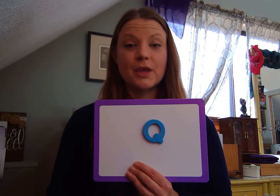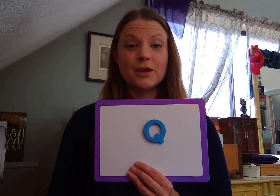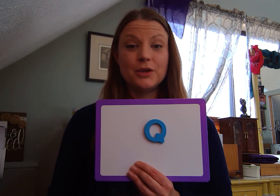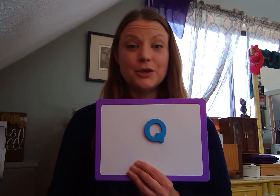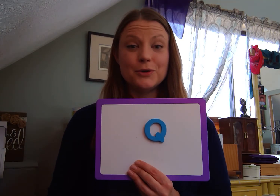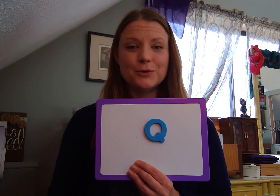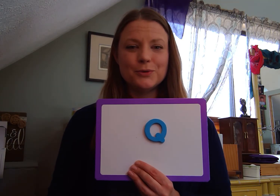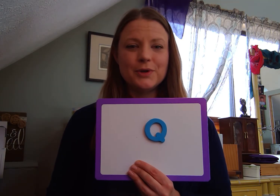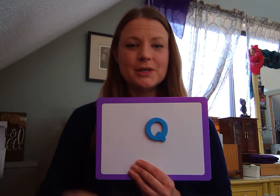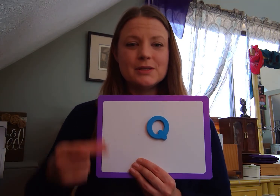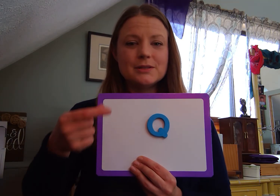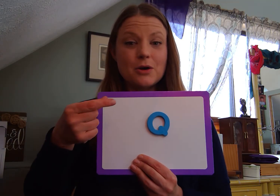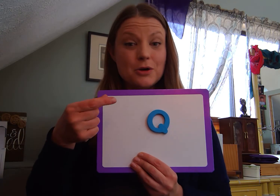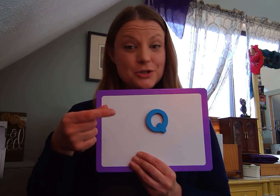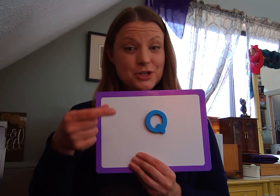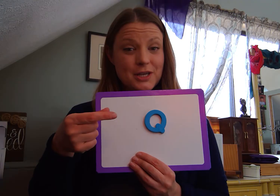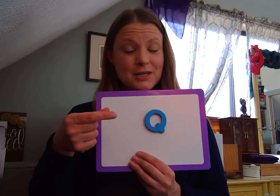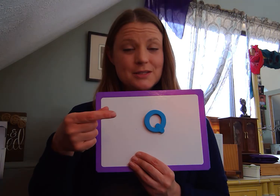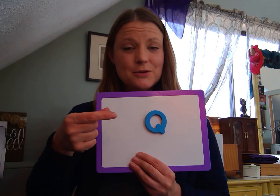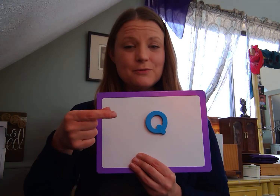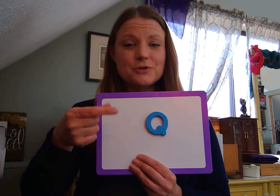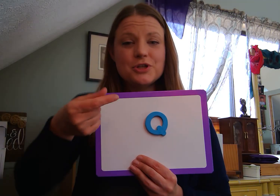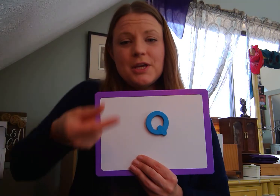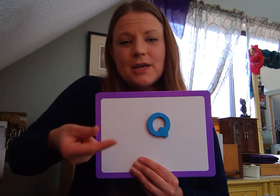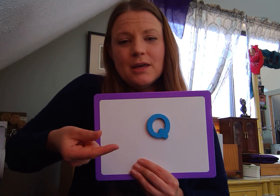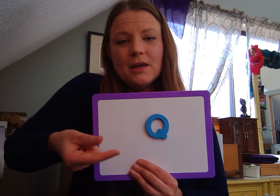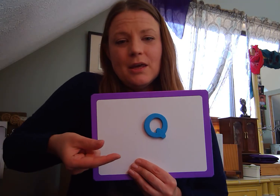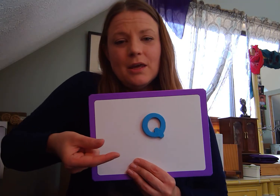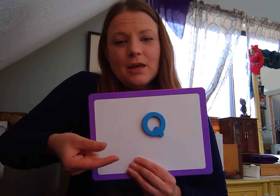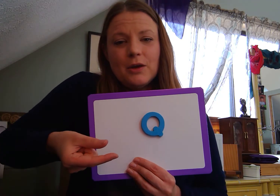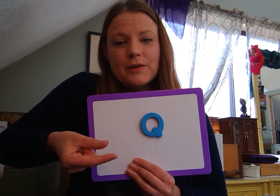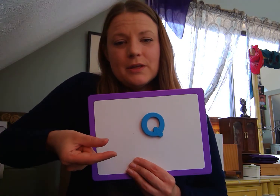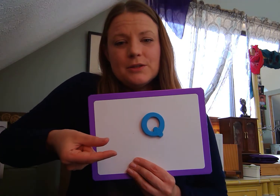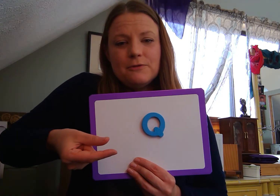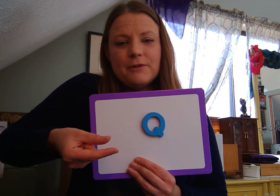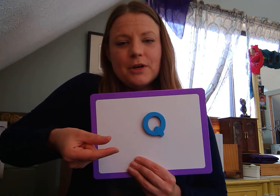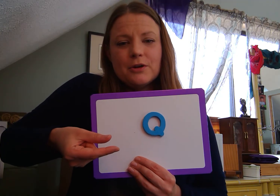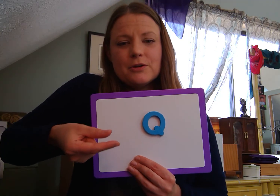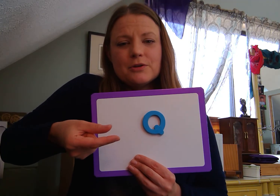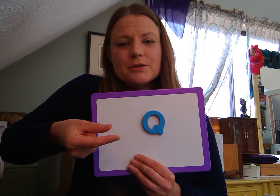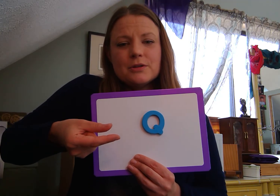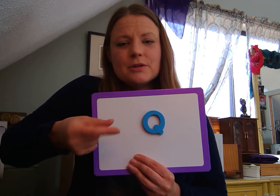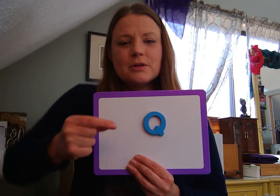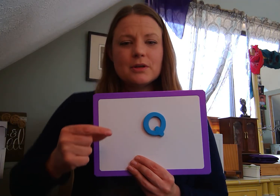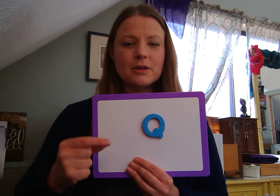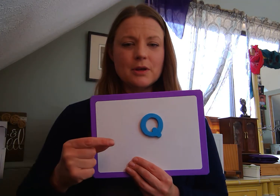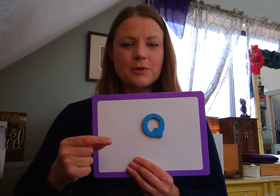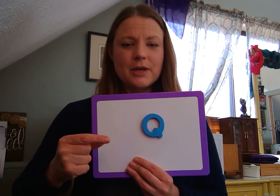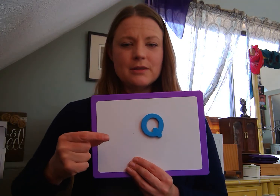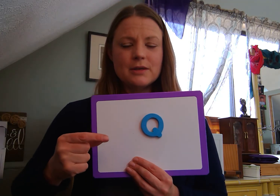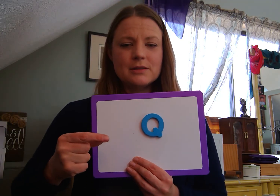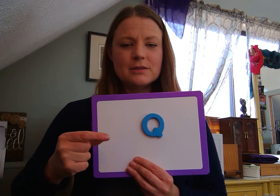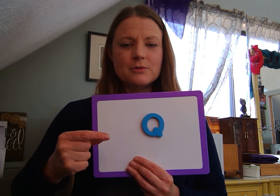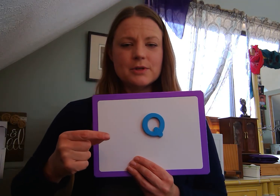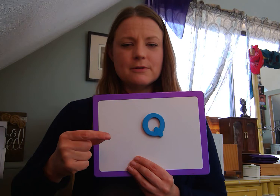"Q" is our "G" so for "G" you have these two fingers and they were like this the rest